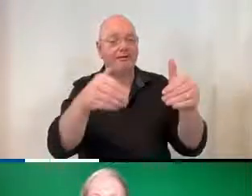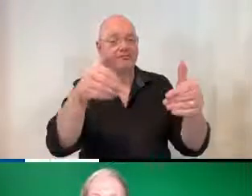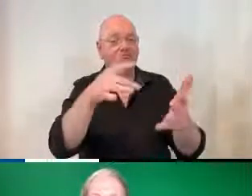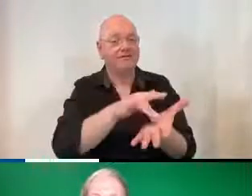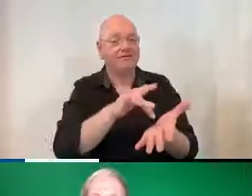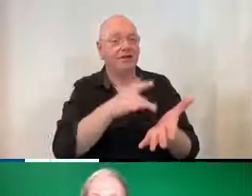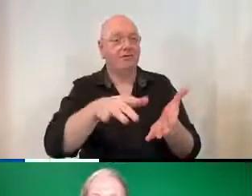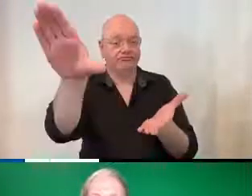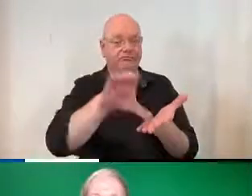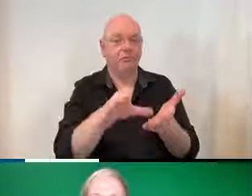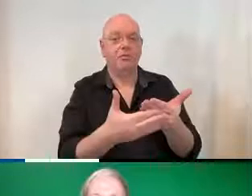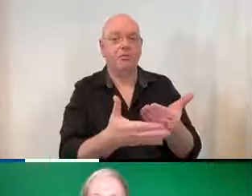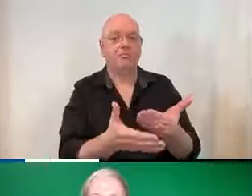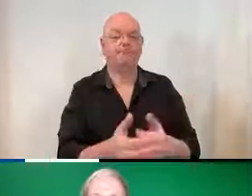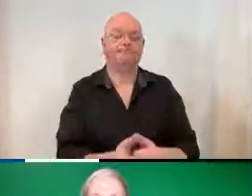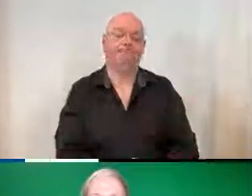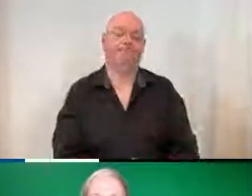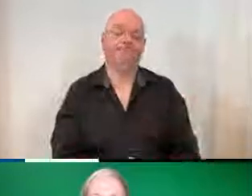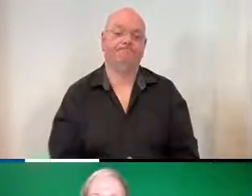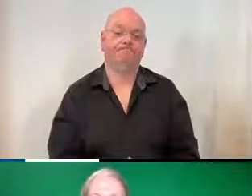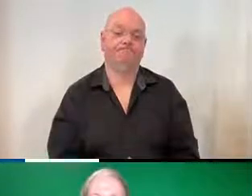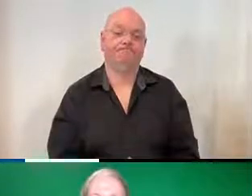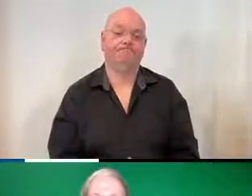subsequently an old coach works for creative work